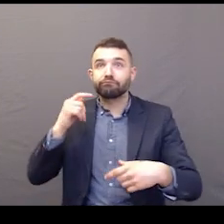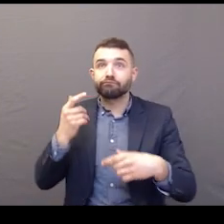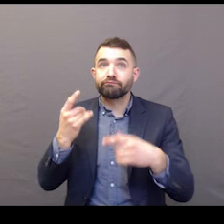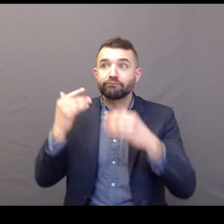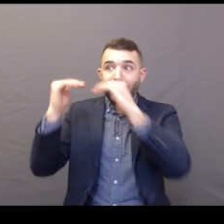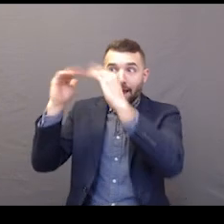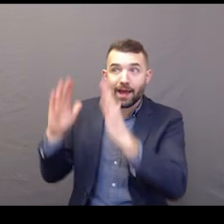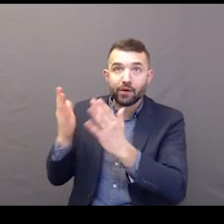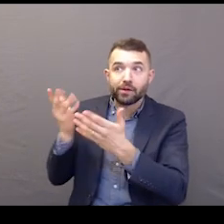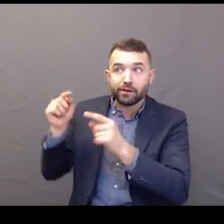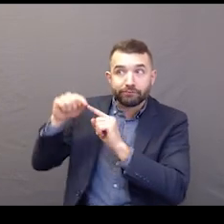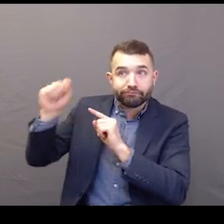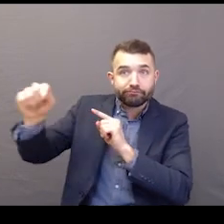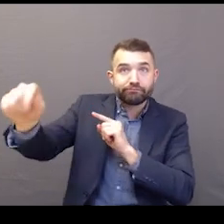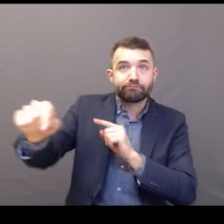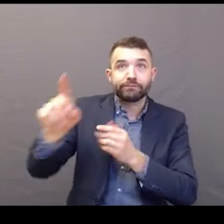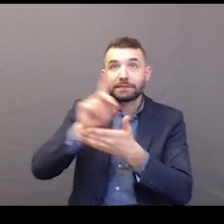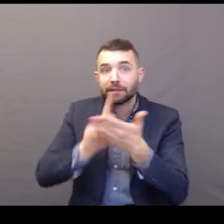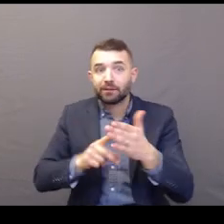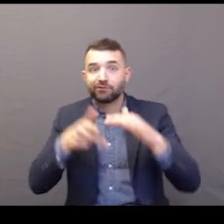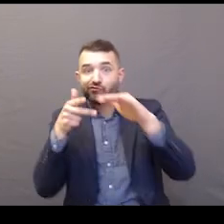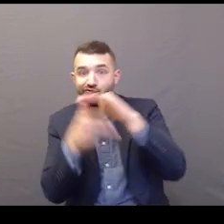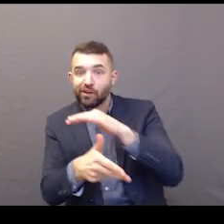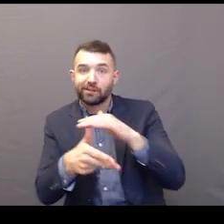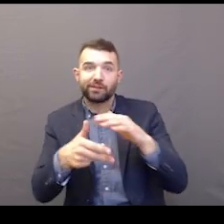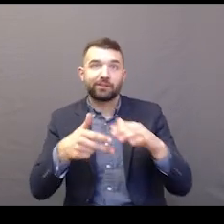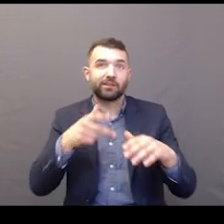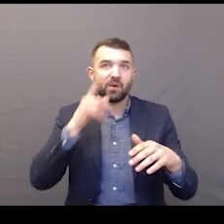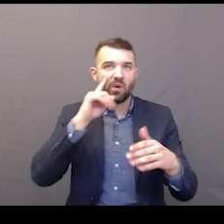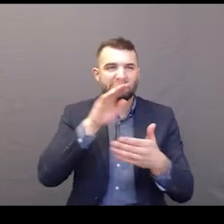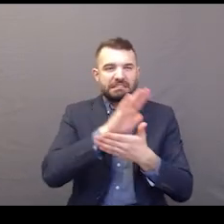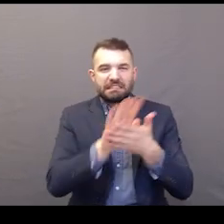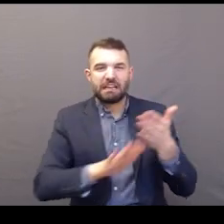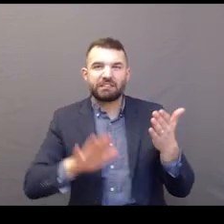advance the Park-and-Ride garages to 30%, or a more advanced level of design;